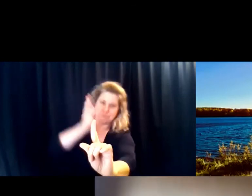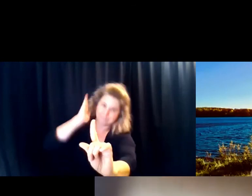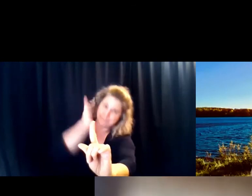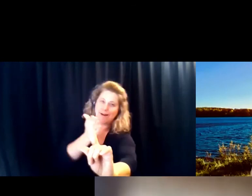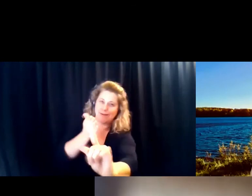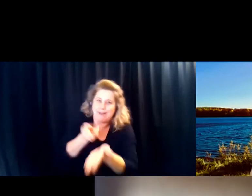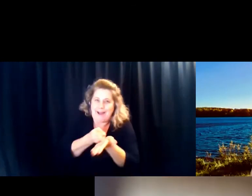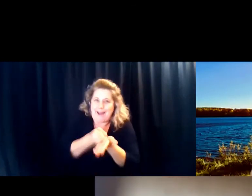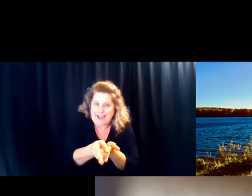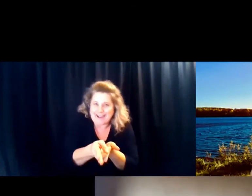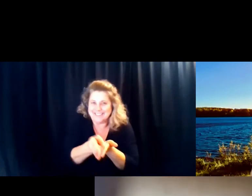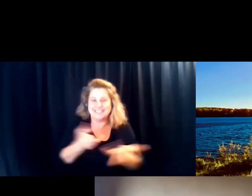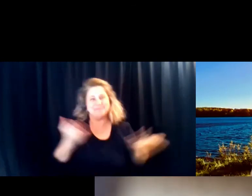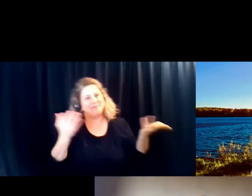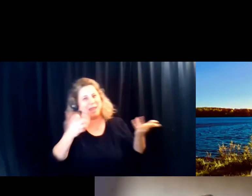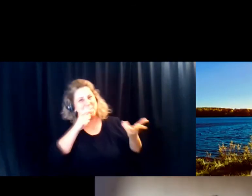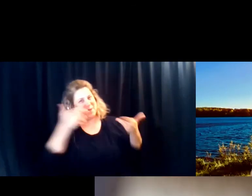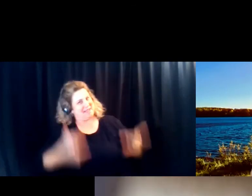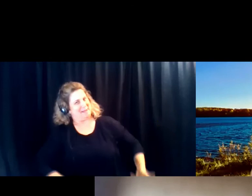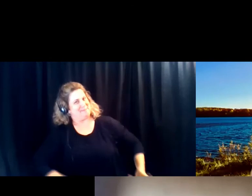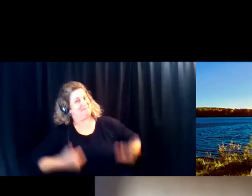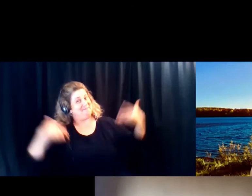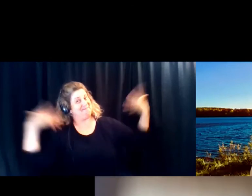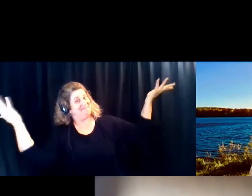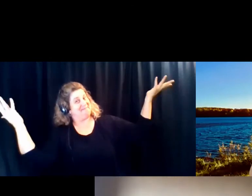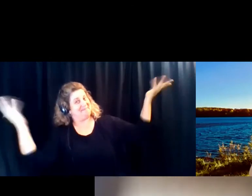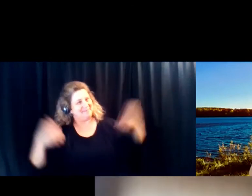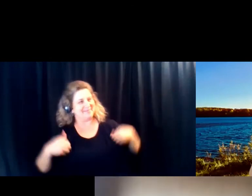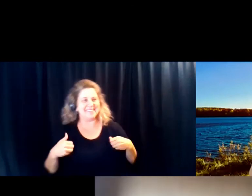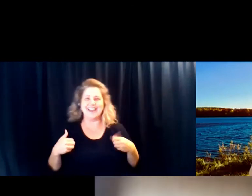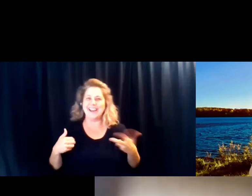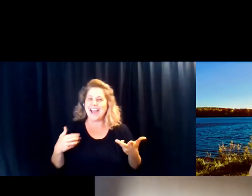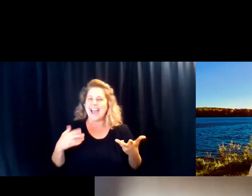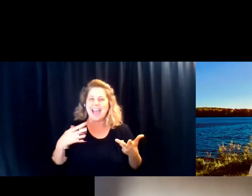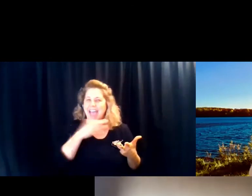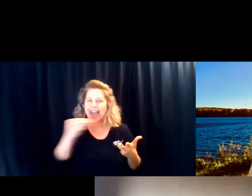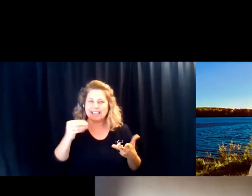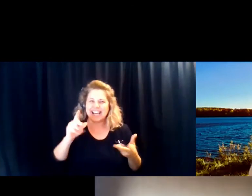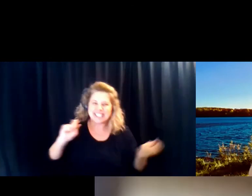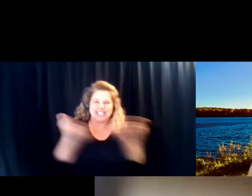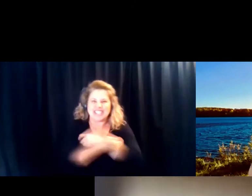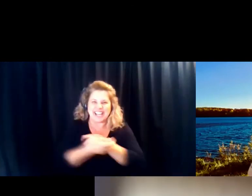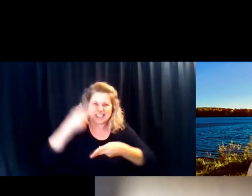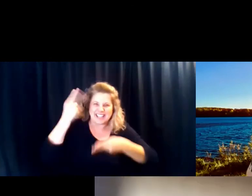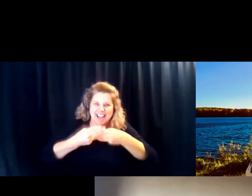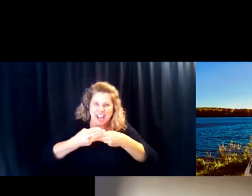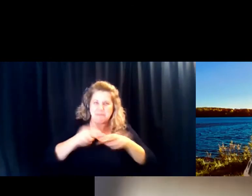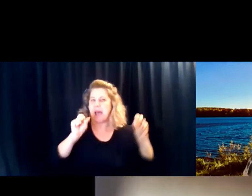Judith Heumann: But the negative of that is that they're not necessarily meeting other disabled people, they're not seeing other disabled people in their books and TV and